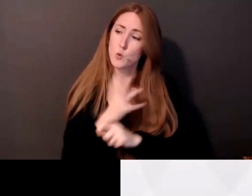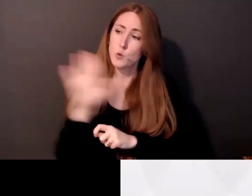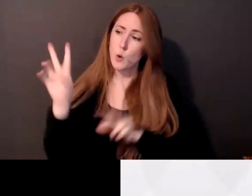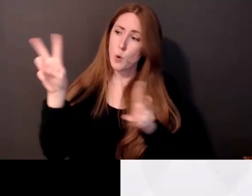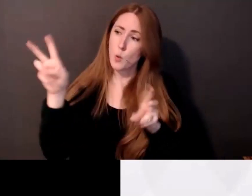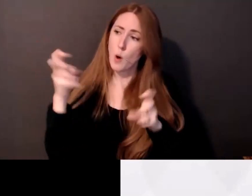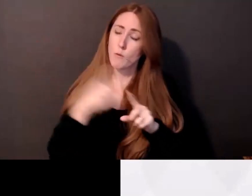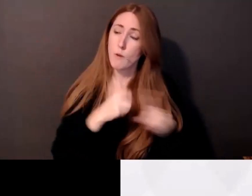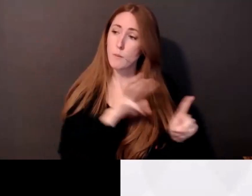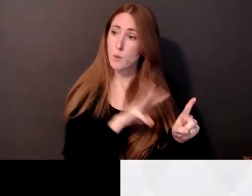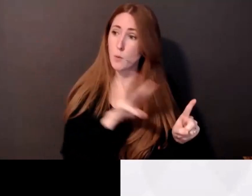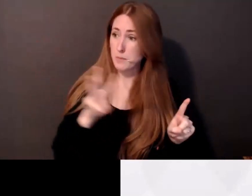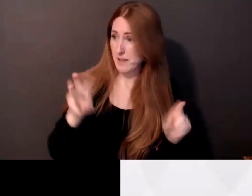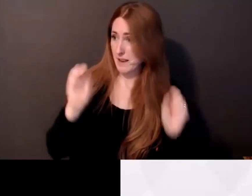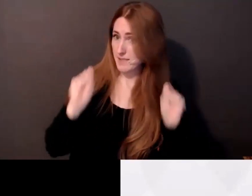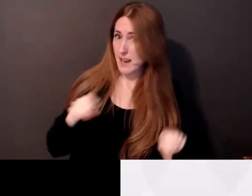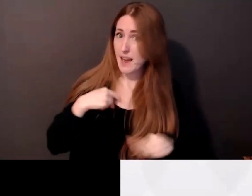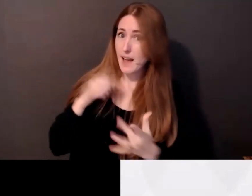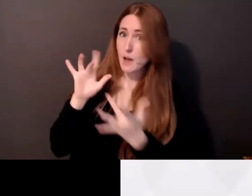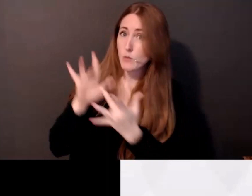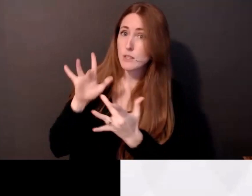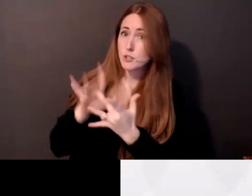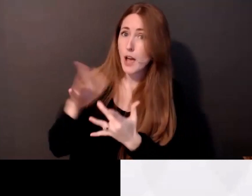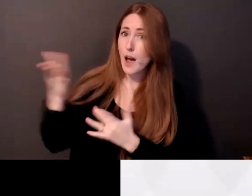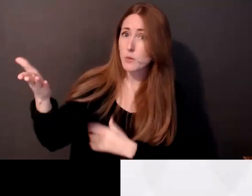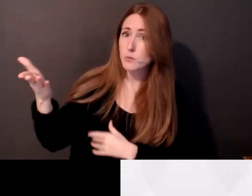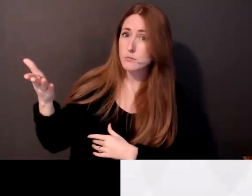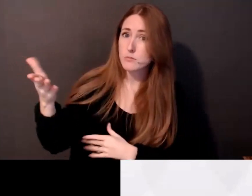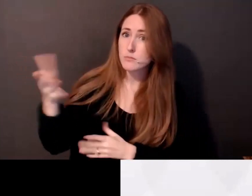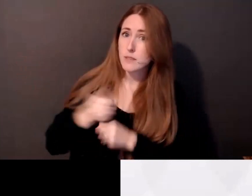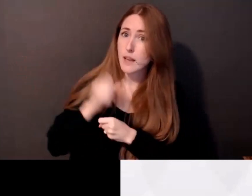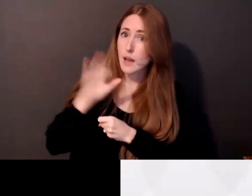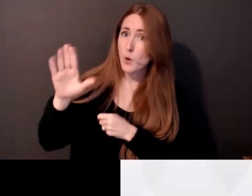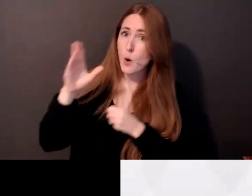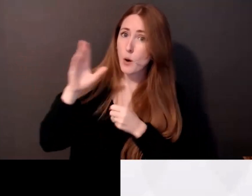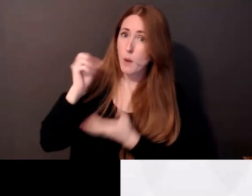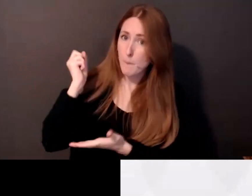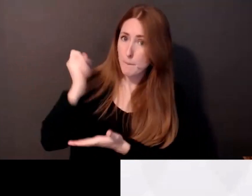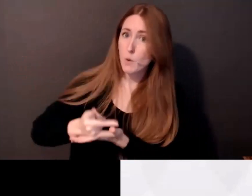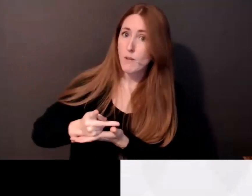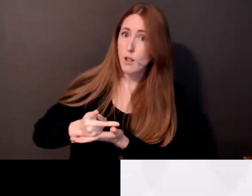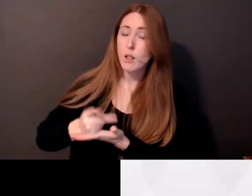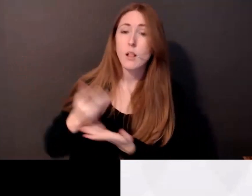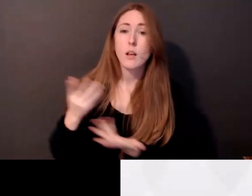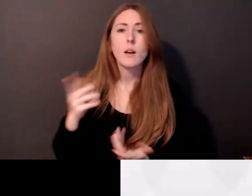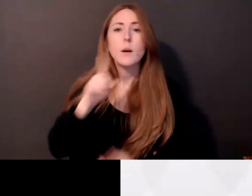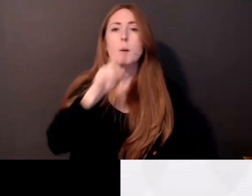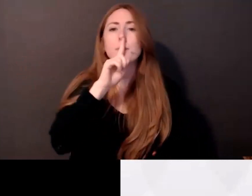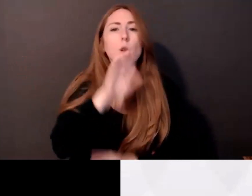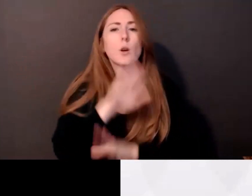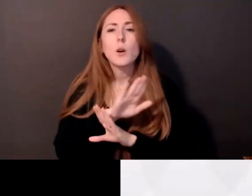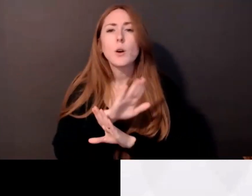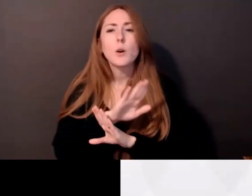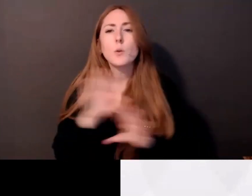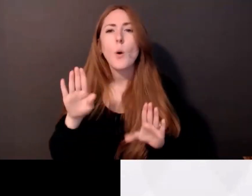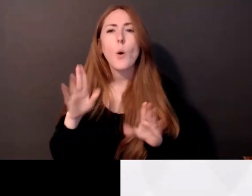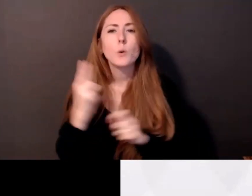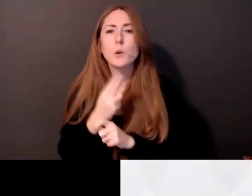Can I reach out to you and get your approval to do so? You never want to use people's words